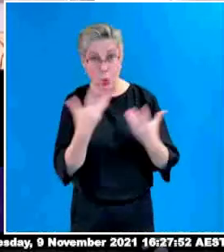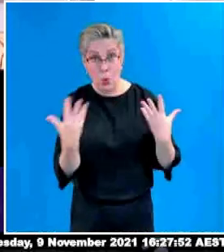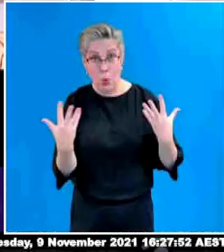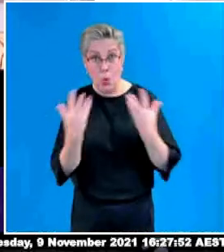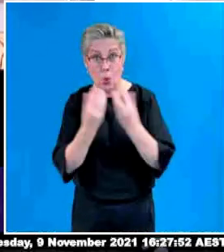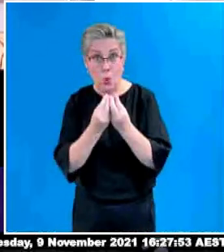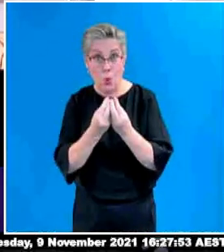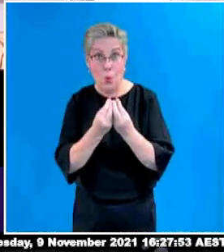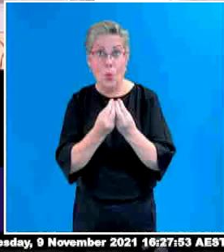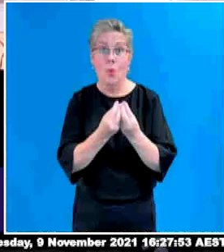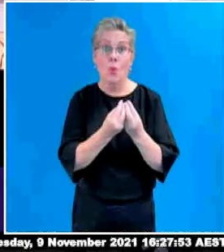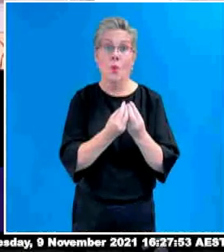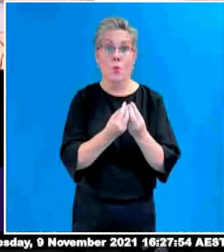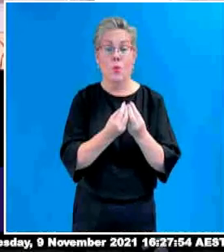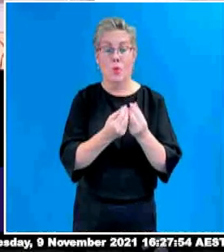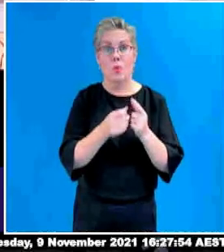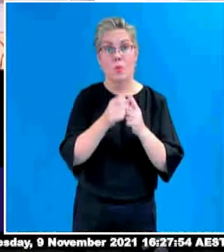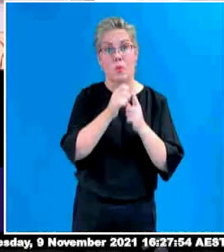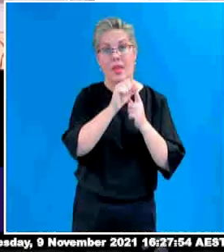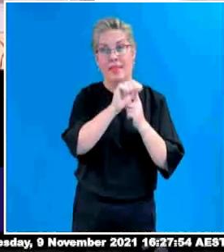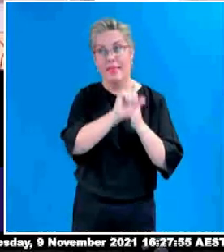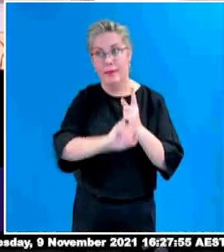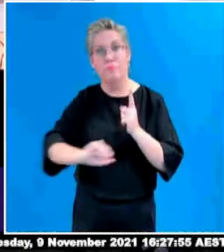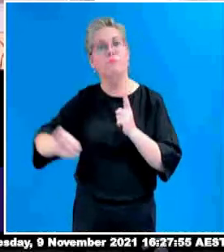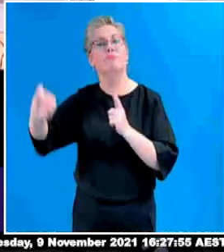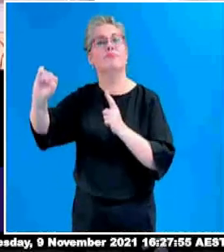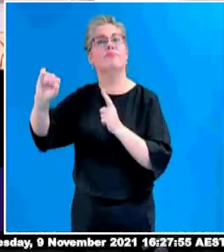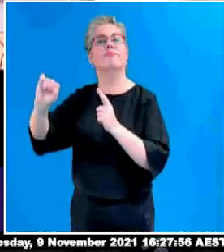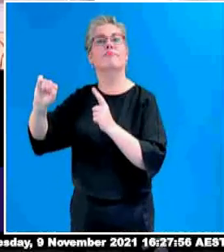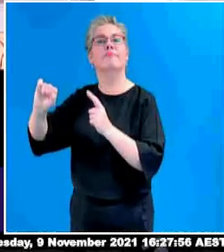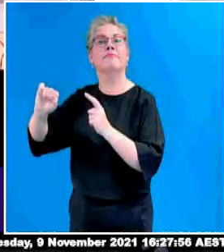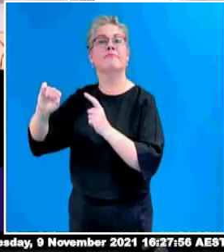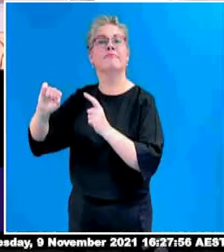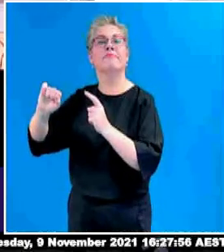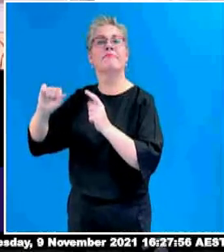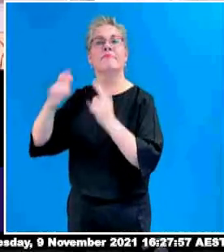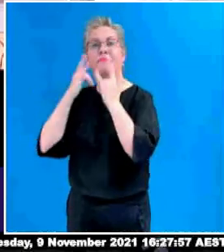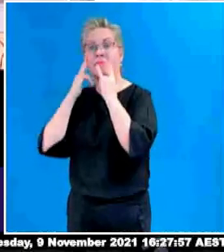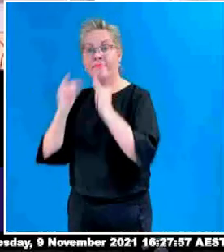least those on your team to whom you delegate the task, can identify the